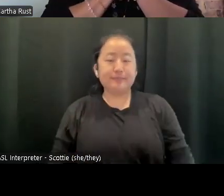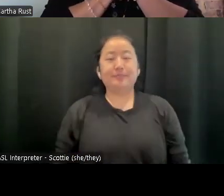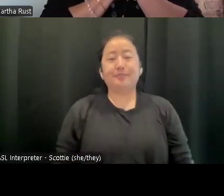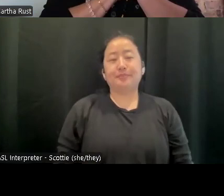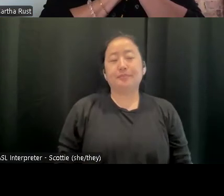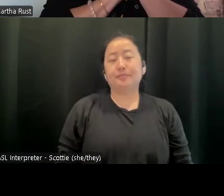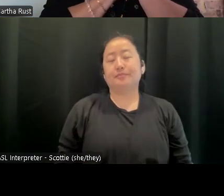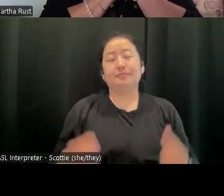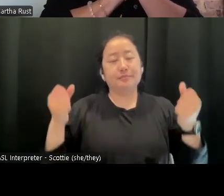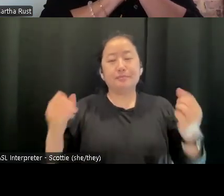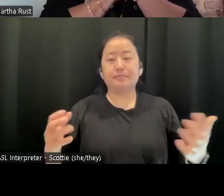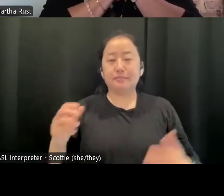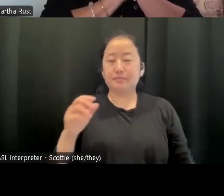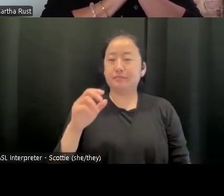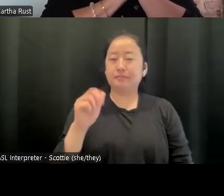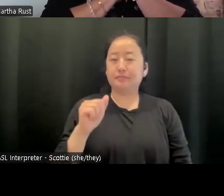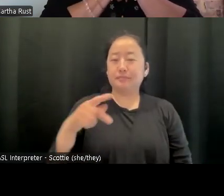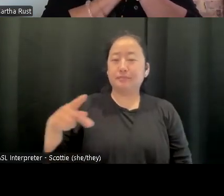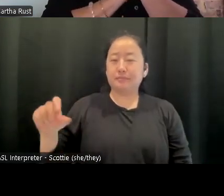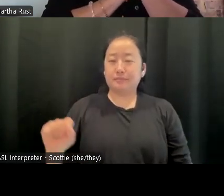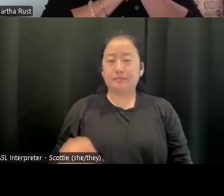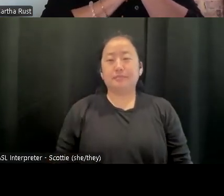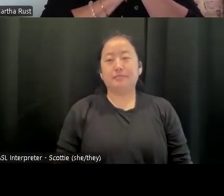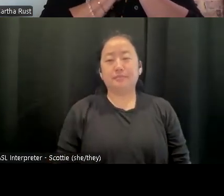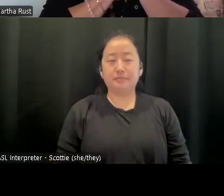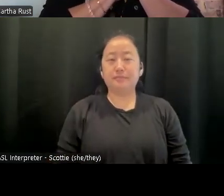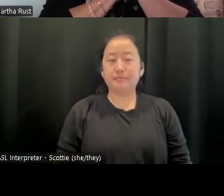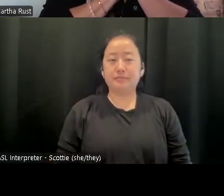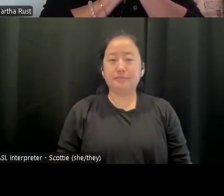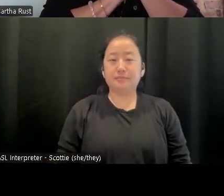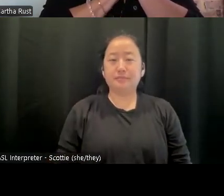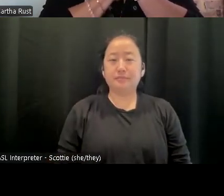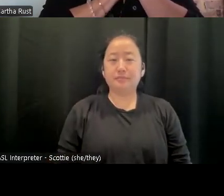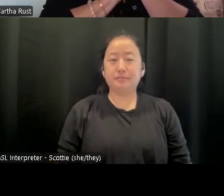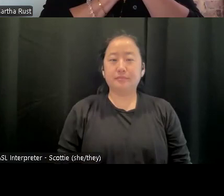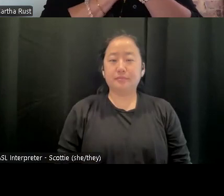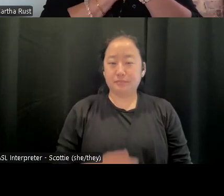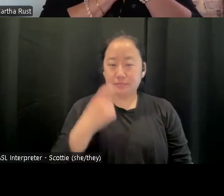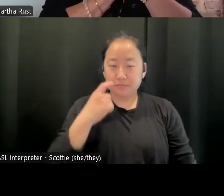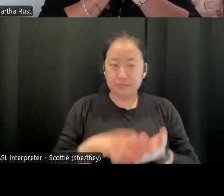lots of different types of apps as well. And I see someone said the green hornet theme